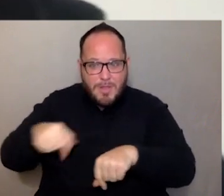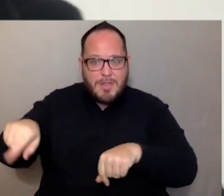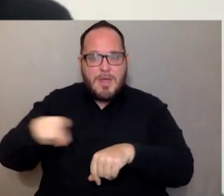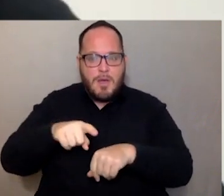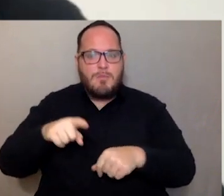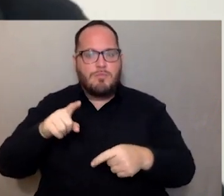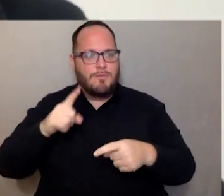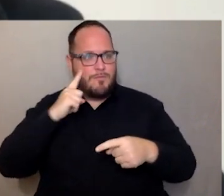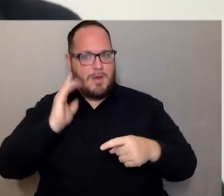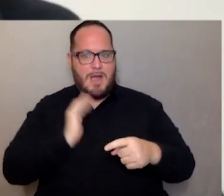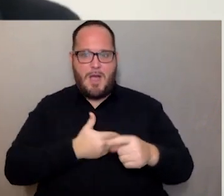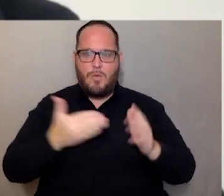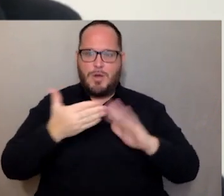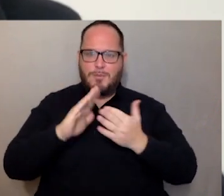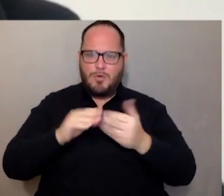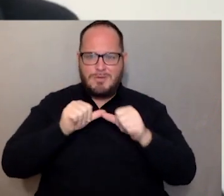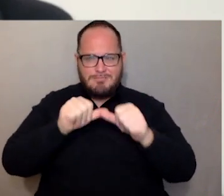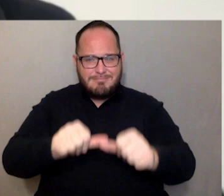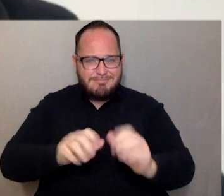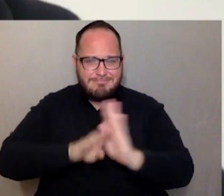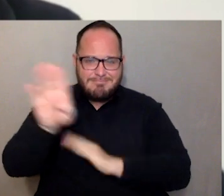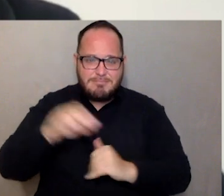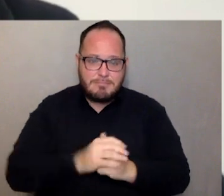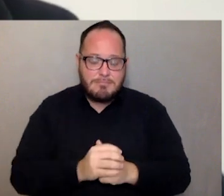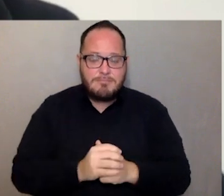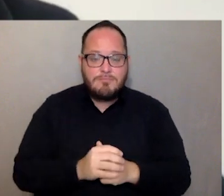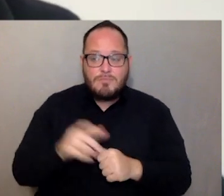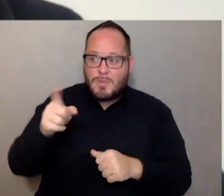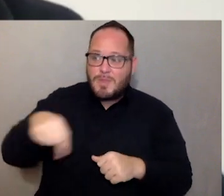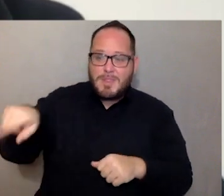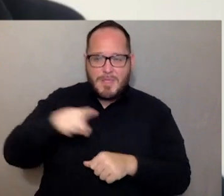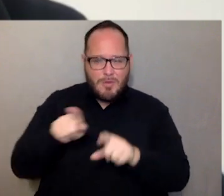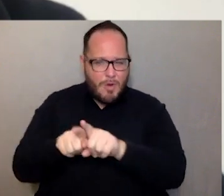MIGRANT COMMUNITY MEMBERS ALSO BRING WITH THEM DIVERSE CULTURES, LANGUAGES, AMAZING FOOD, MUSIC, ART, AND IDEAS FROM